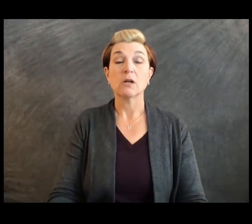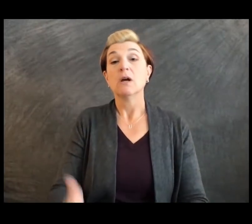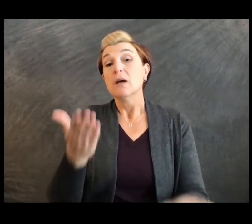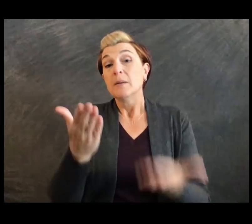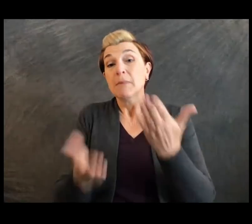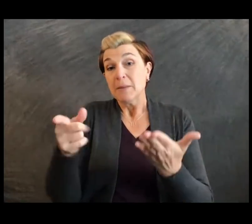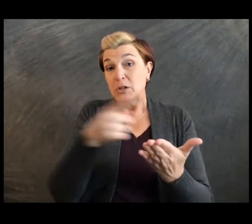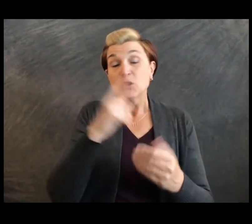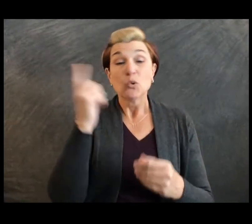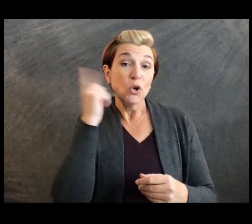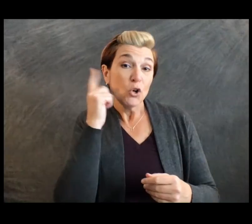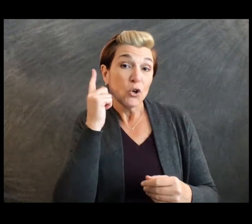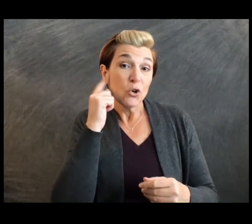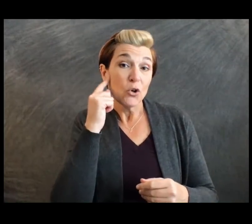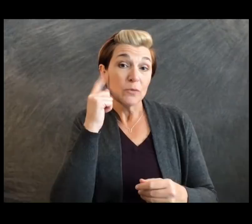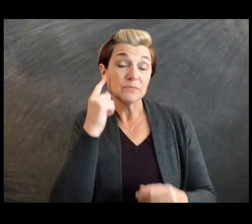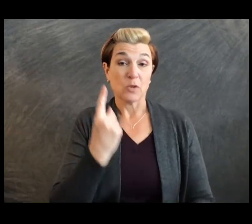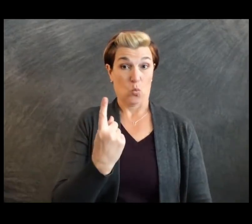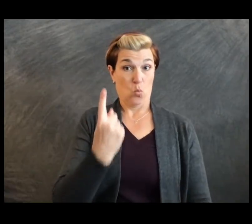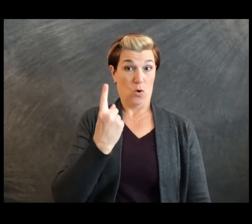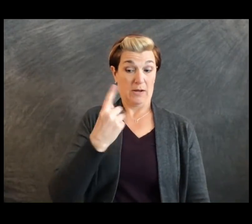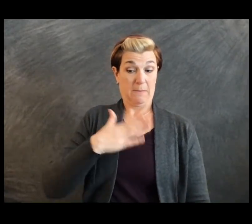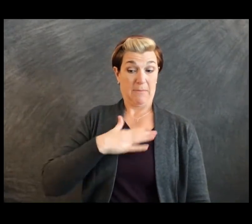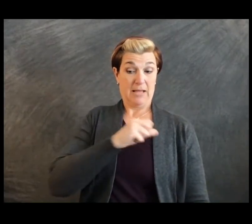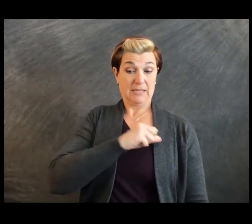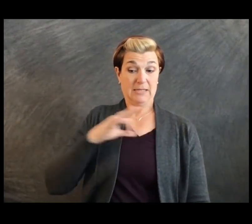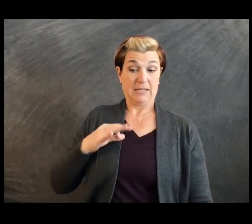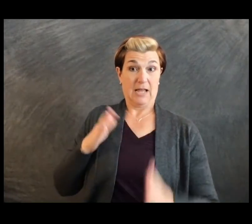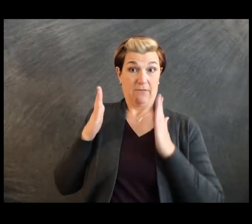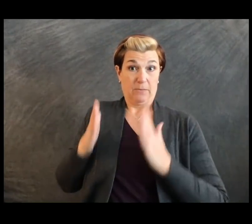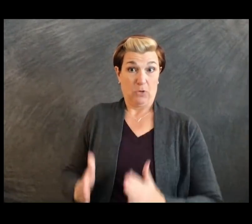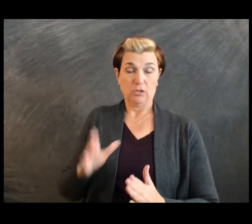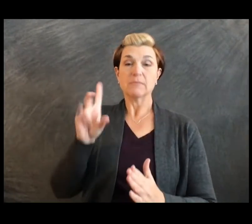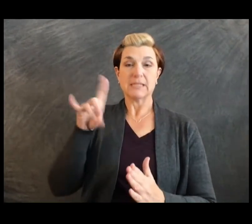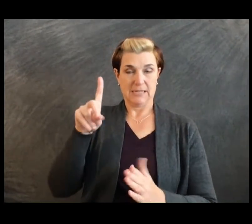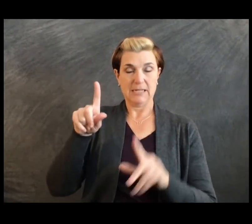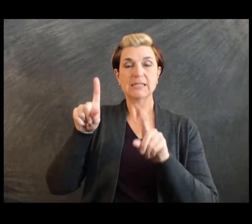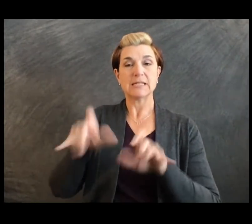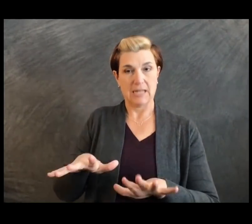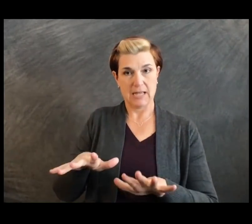corona virus we learned of that late yesterday I am pleased to report